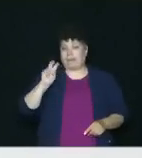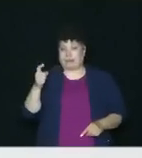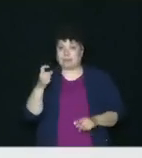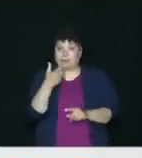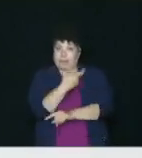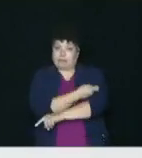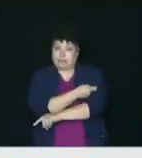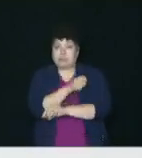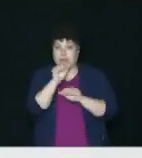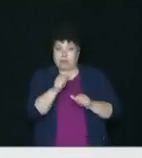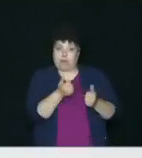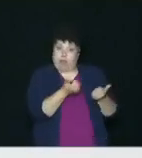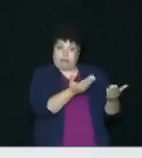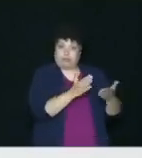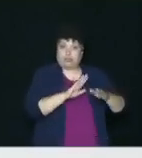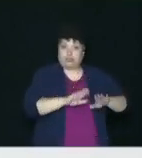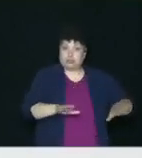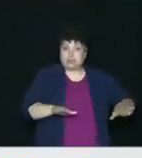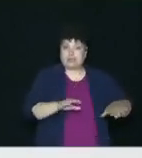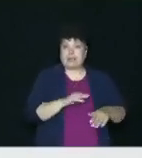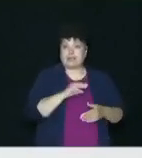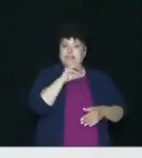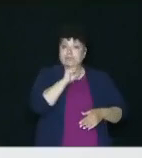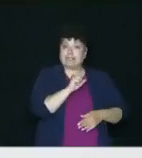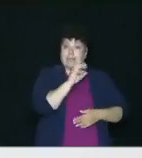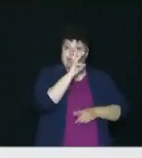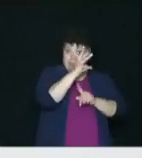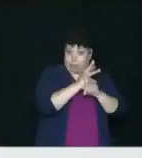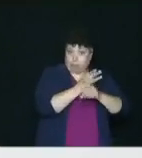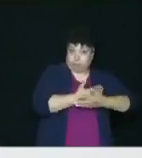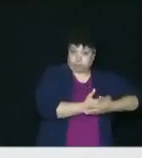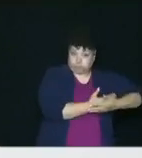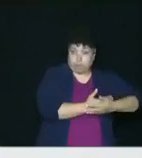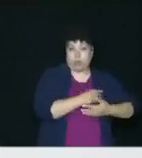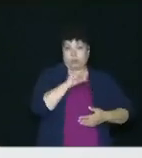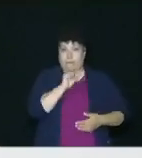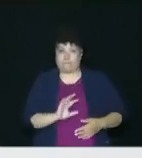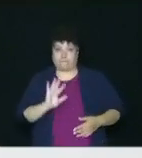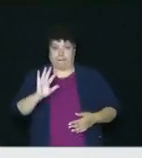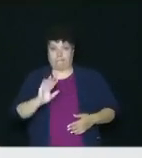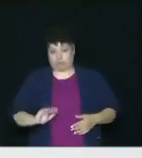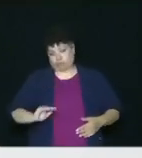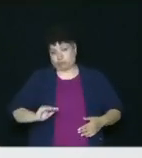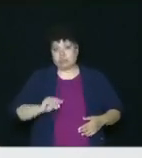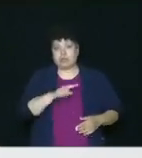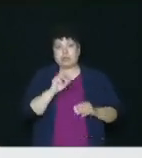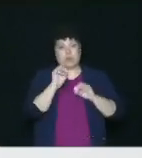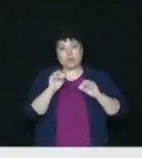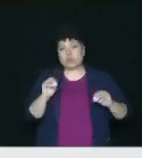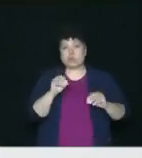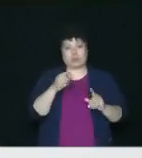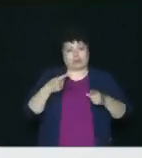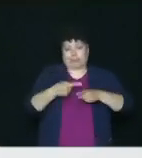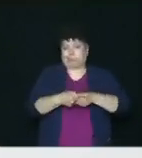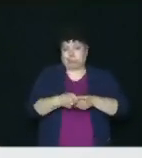NACI IS RECOMMENDING A COMPLETE TWO DOSE PRIMARY SERIES OF THE MODERNA SPIKE VAX COVID-19